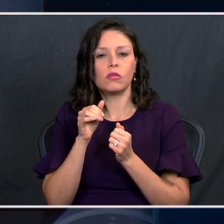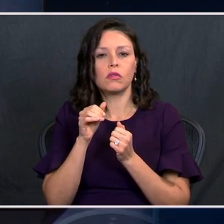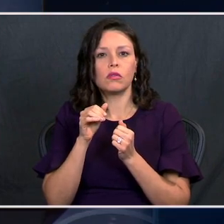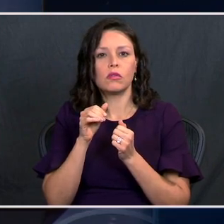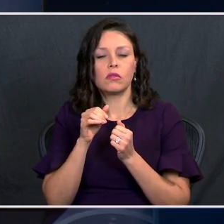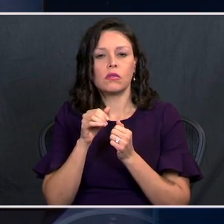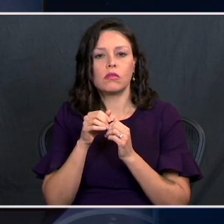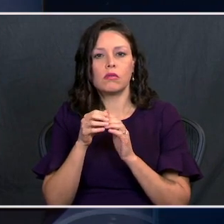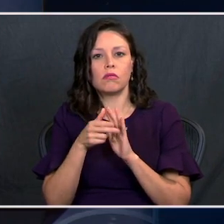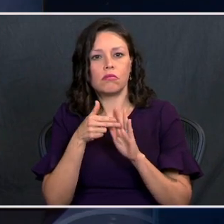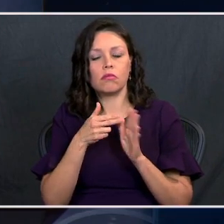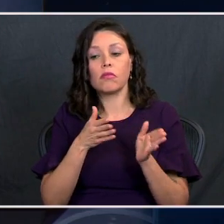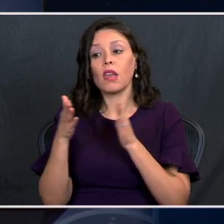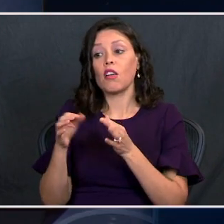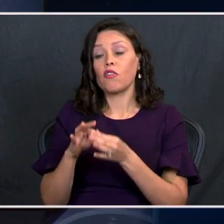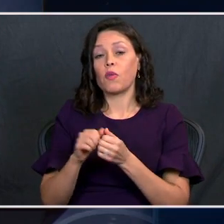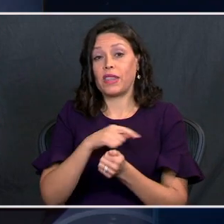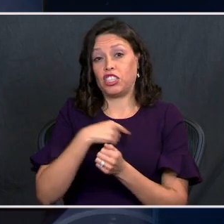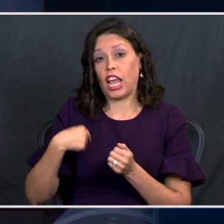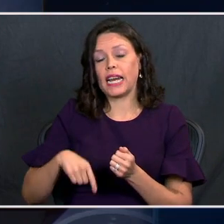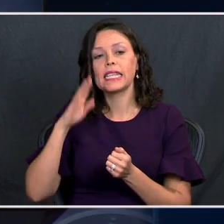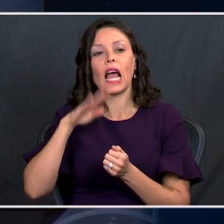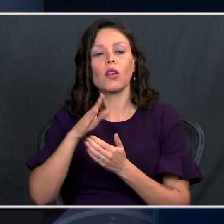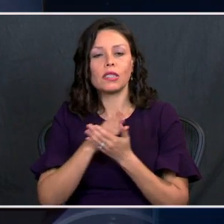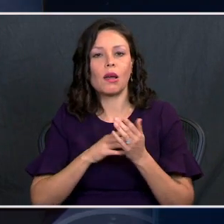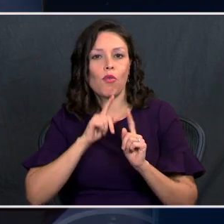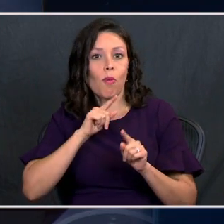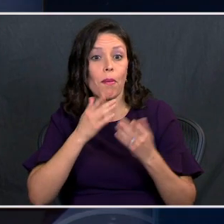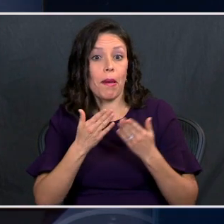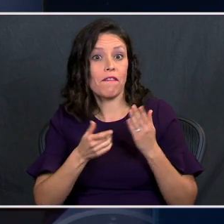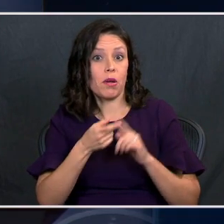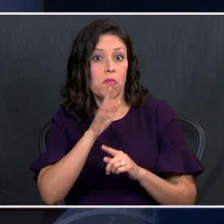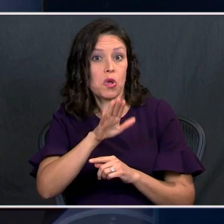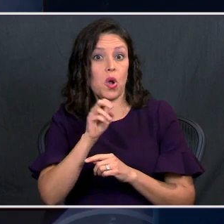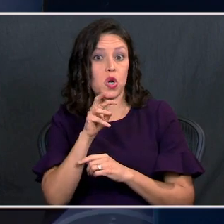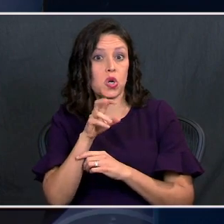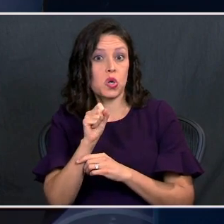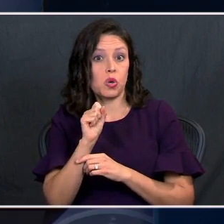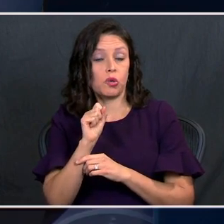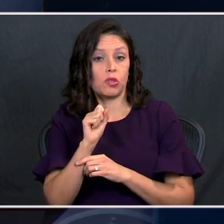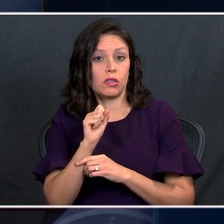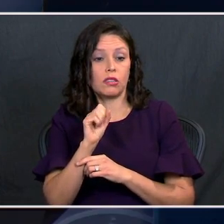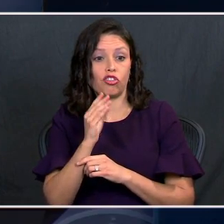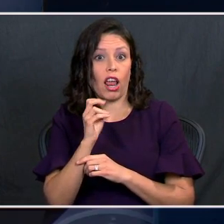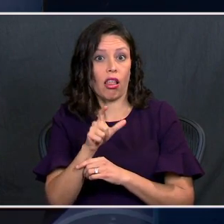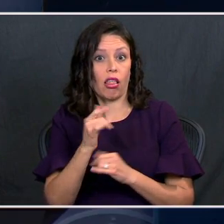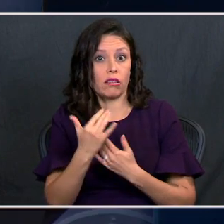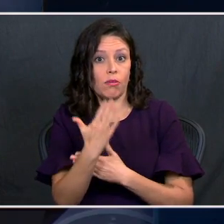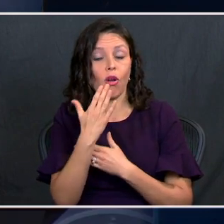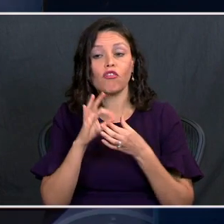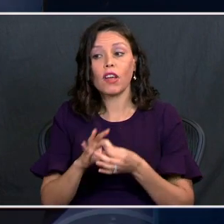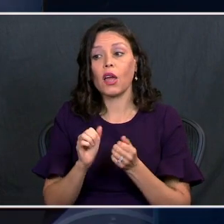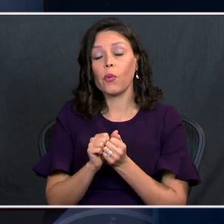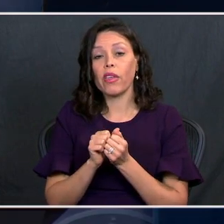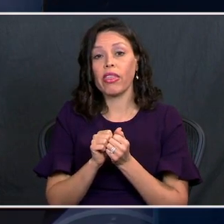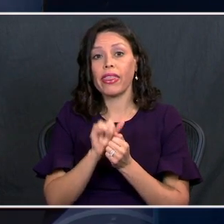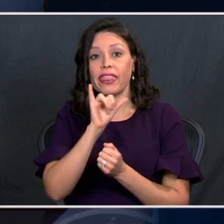And then, on the Chinese, I know there was some reporting, perhaps from your outlet, of course, this morning on that particular issue.